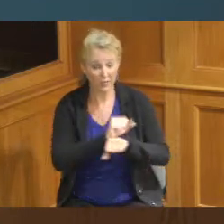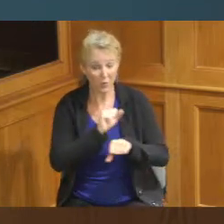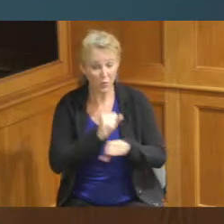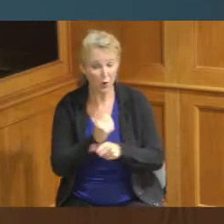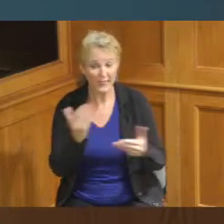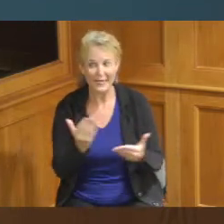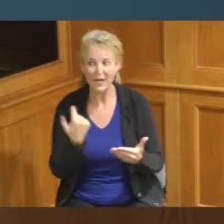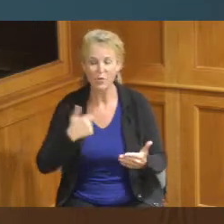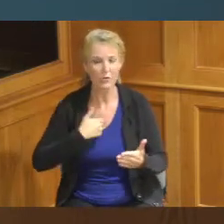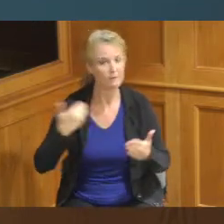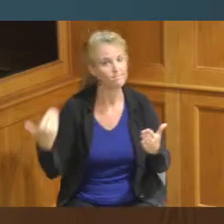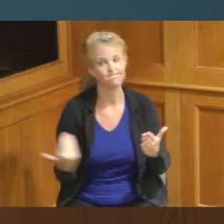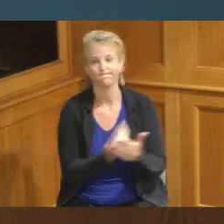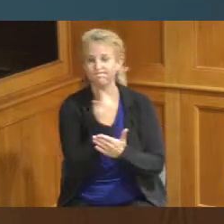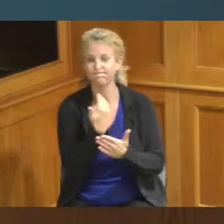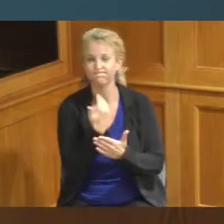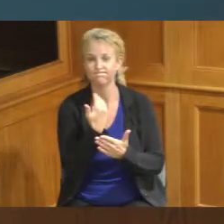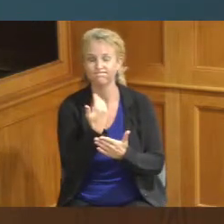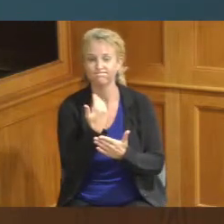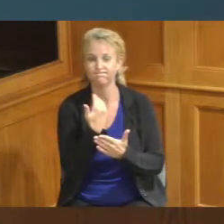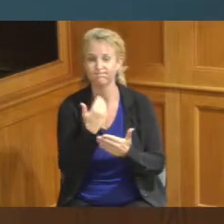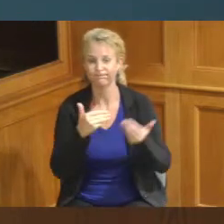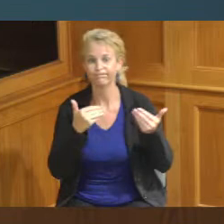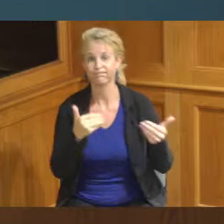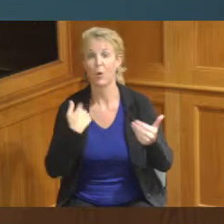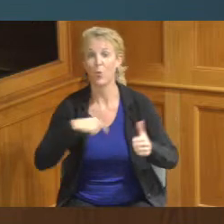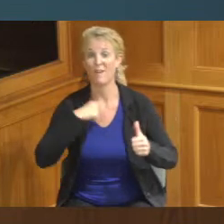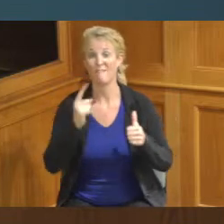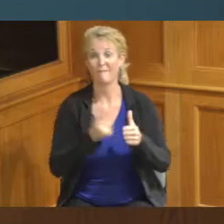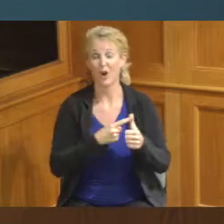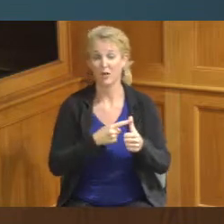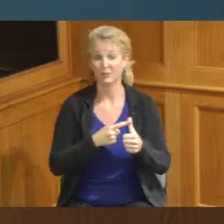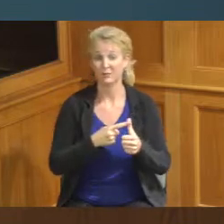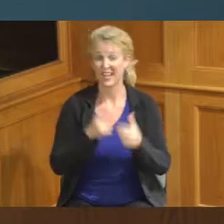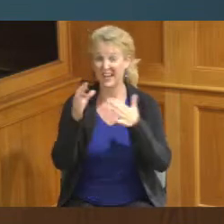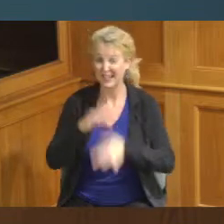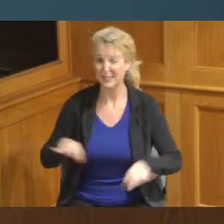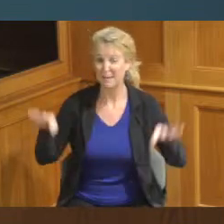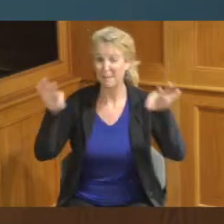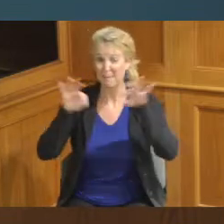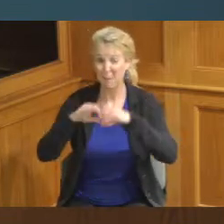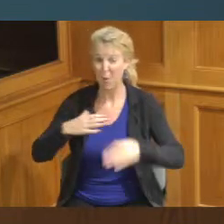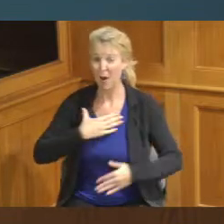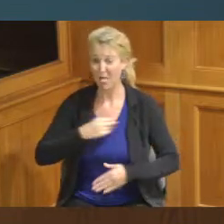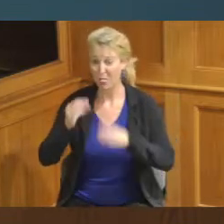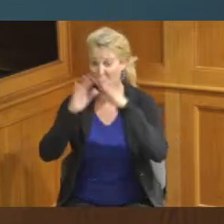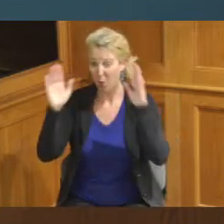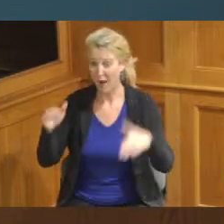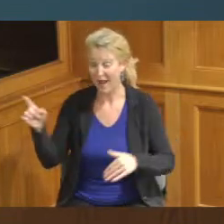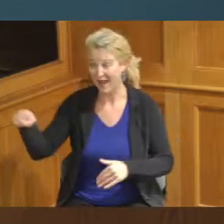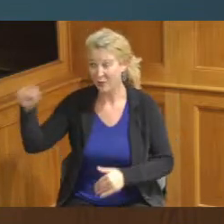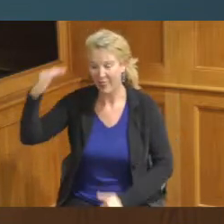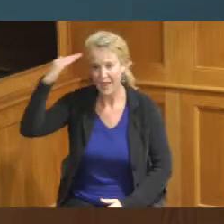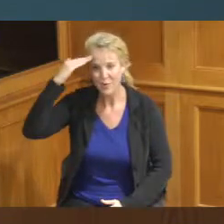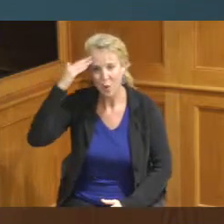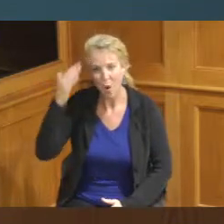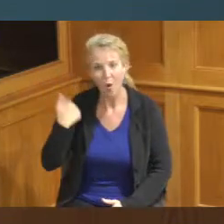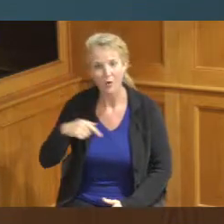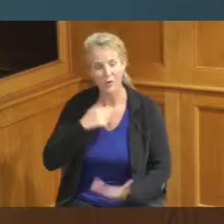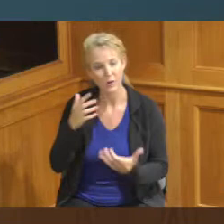and we've got to get it to the White House we do we do a lot of thanking when we do our our ARPA